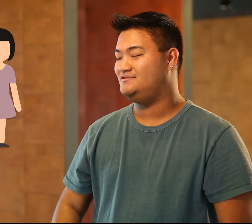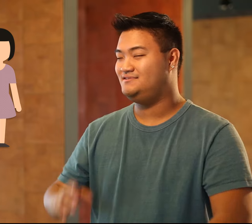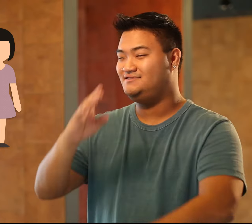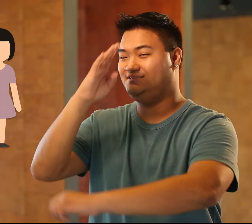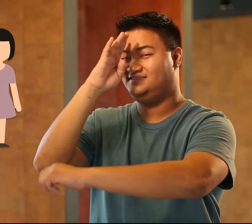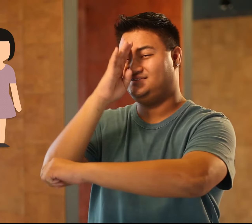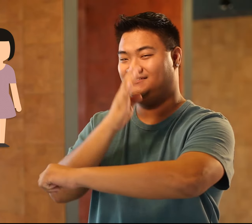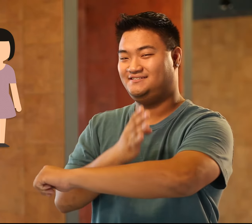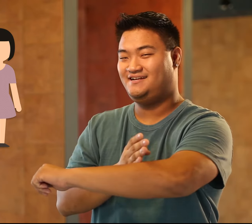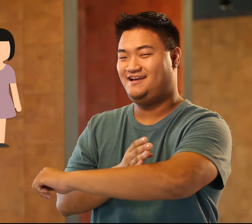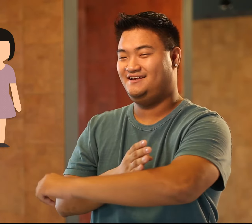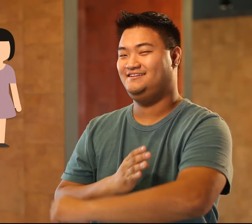son